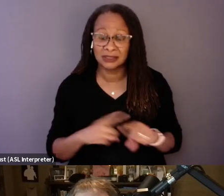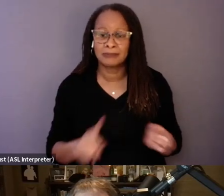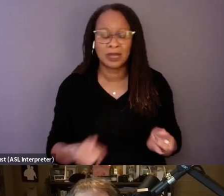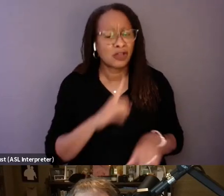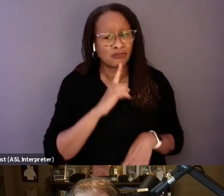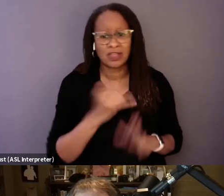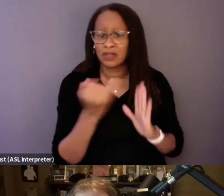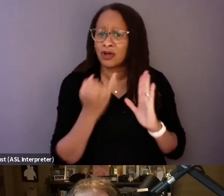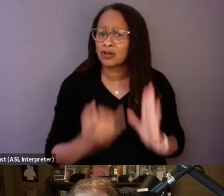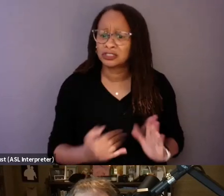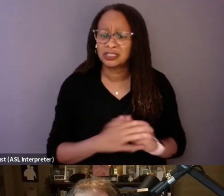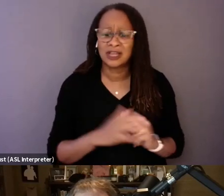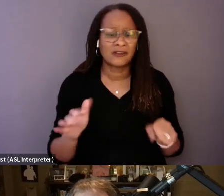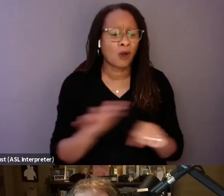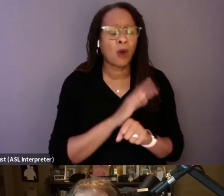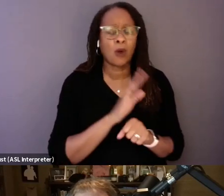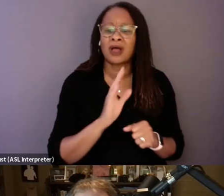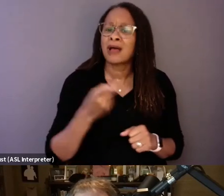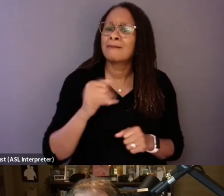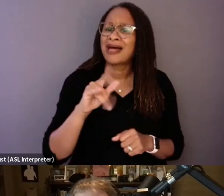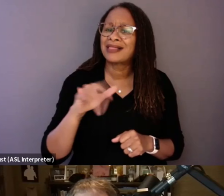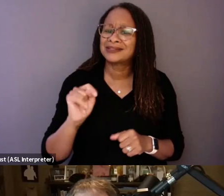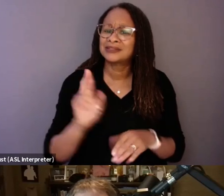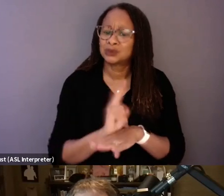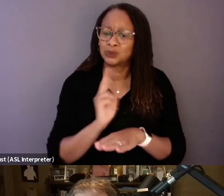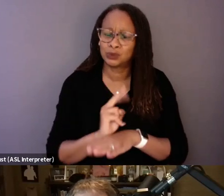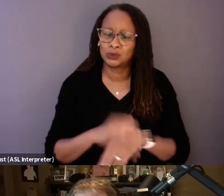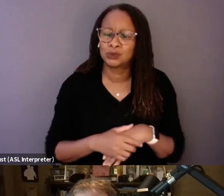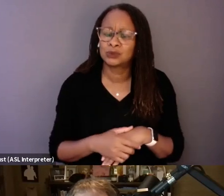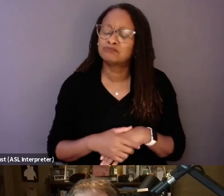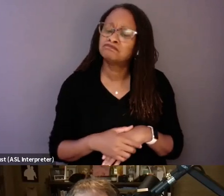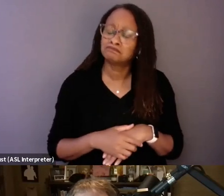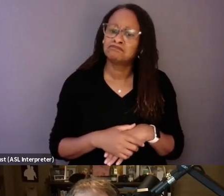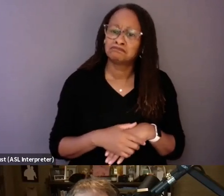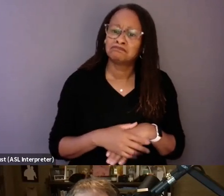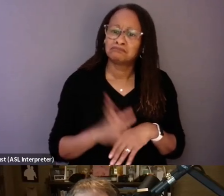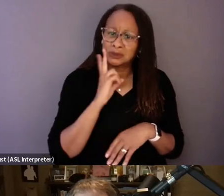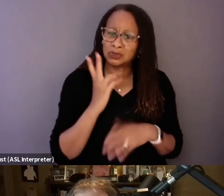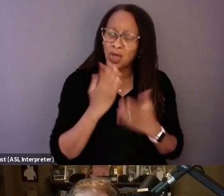He had a whole palette that he used and he saw things a little differently